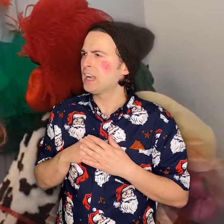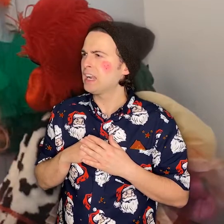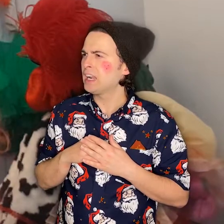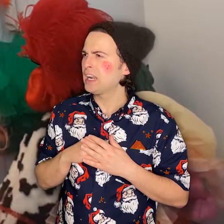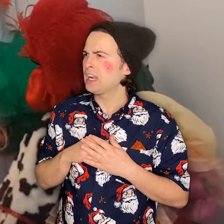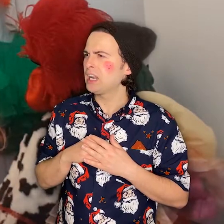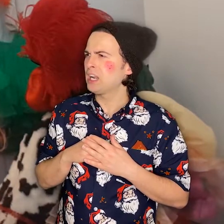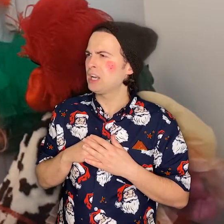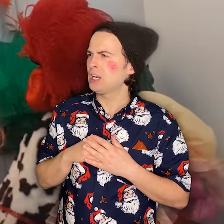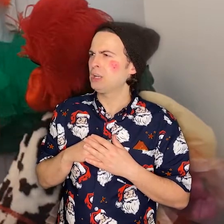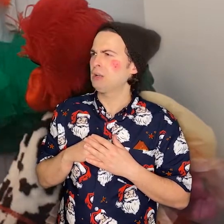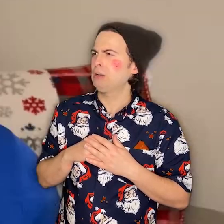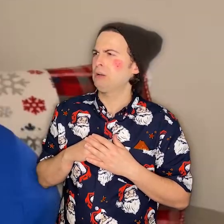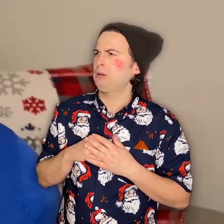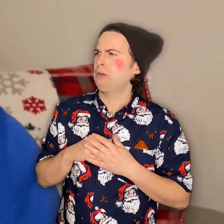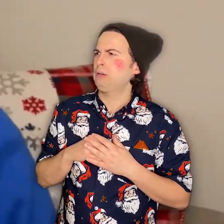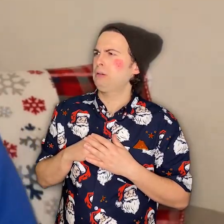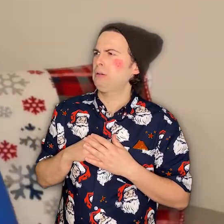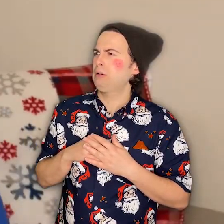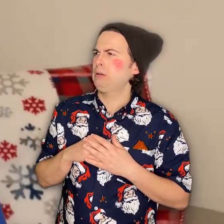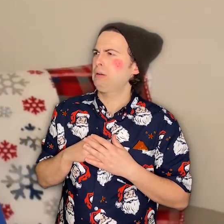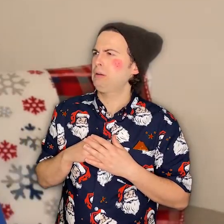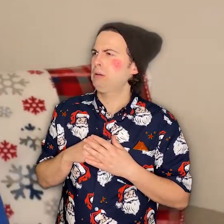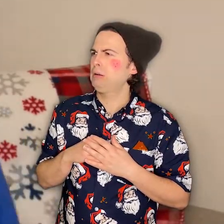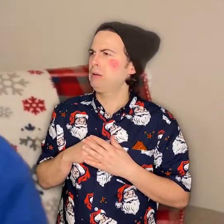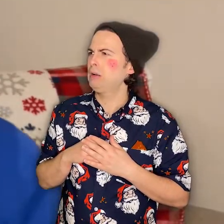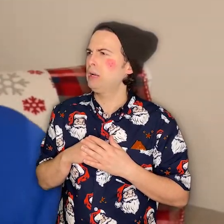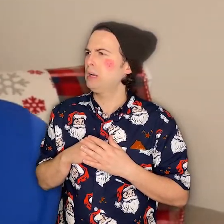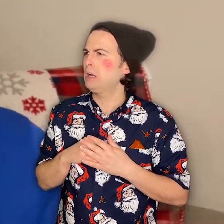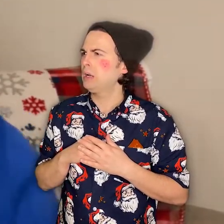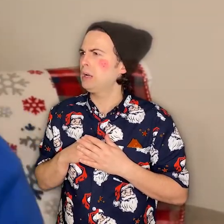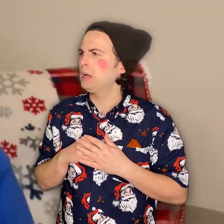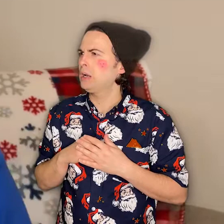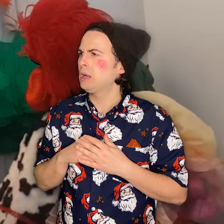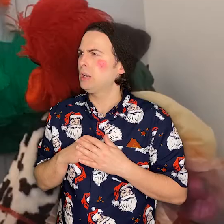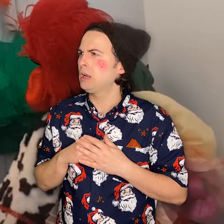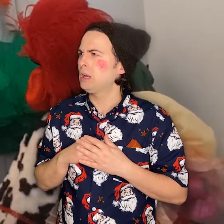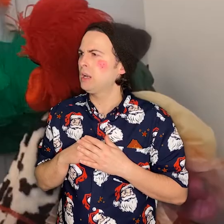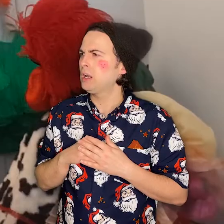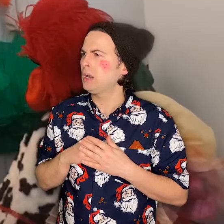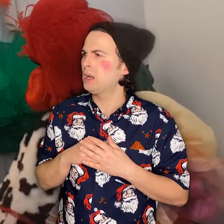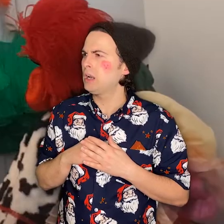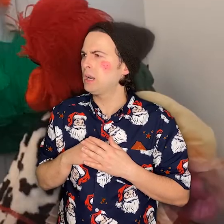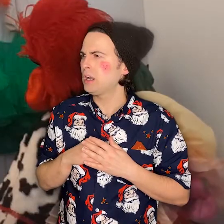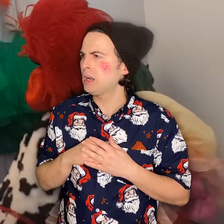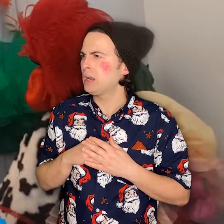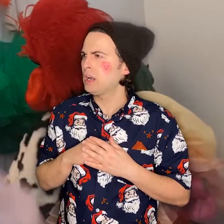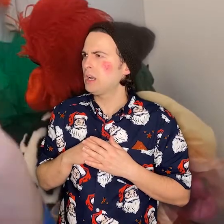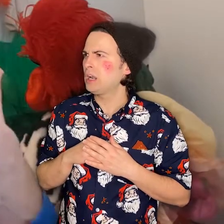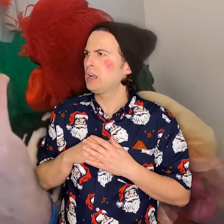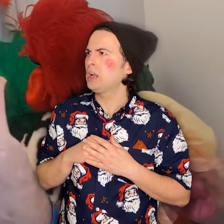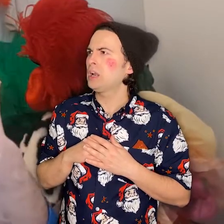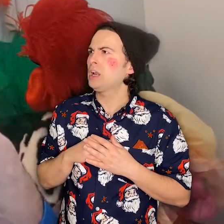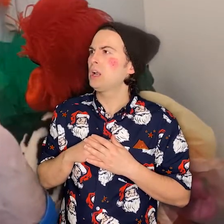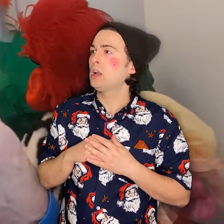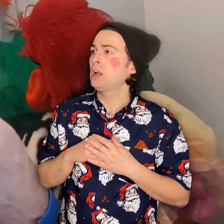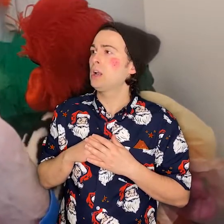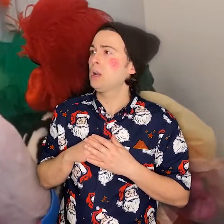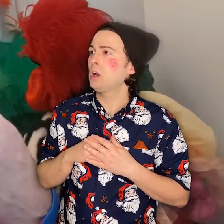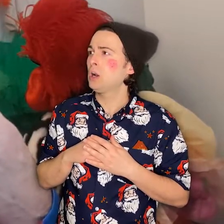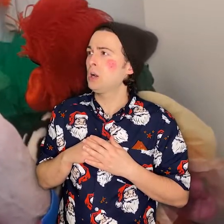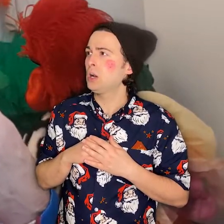Belle – Ooh, What does that do? Helen – It’ll help hide they jowelly bits that you've got